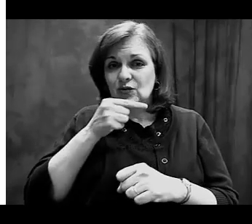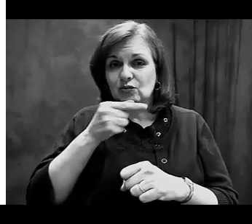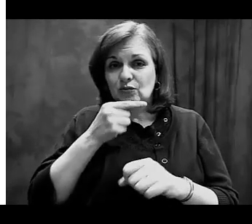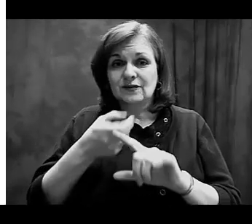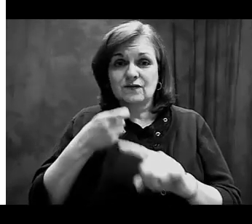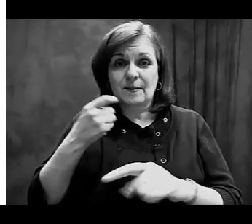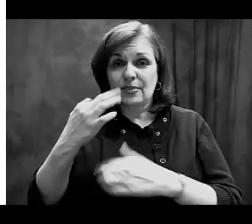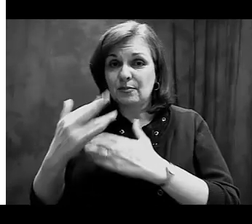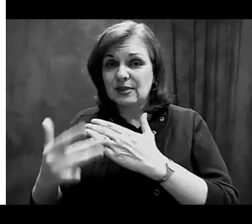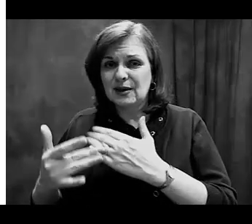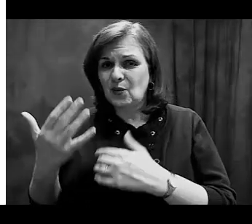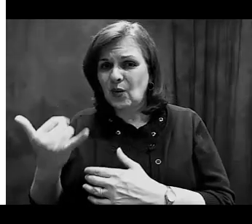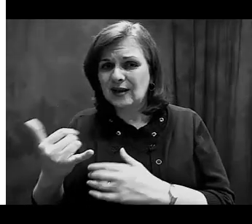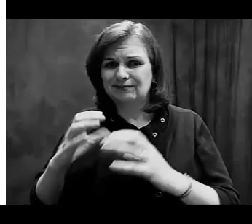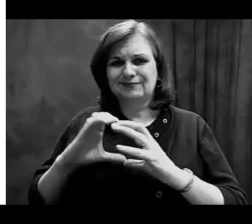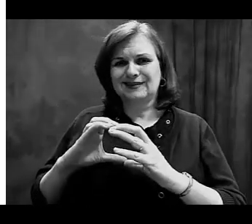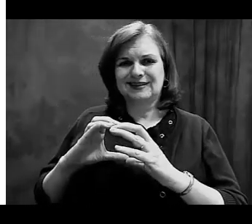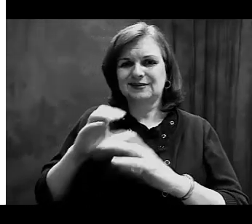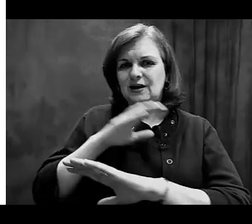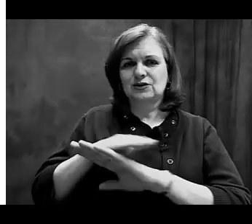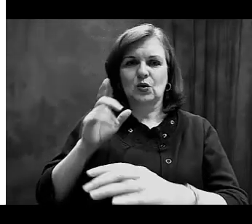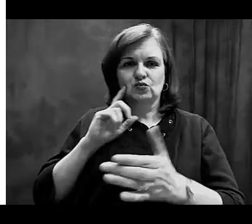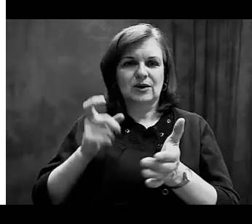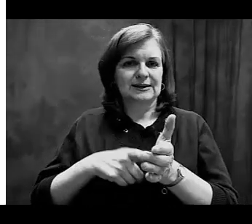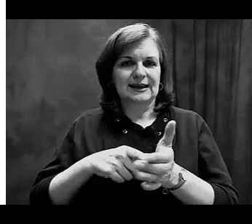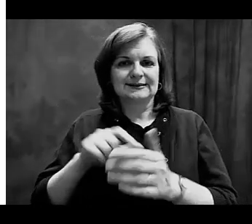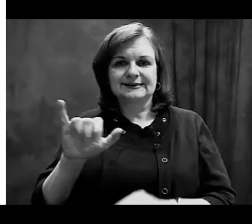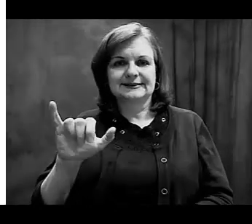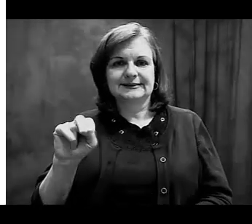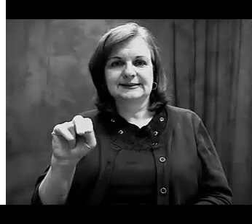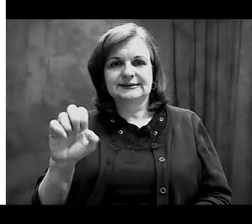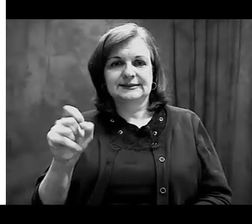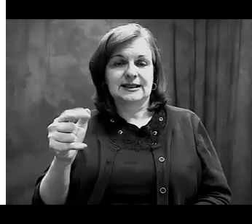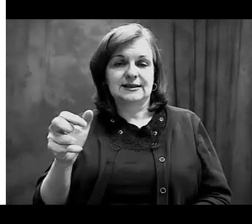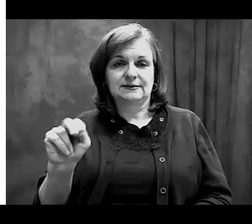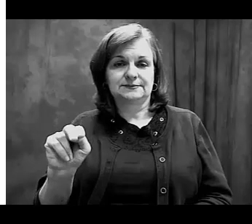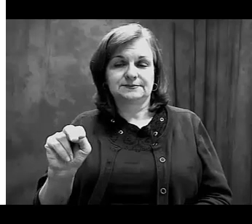because they can't get the glucose out of your bloodstream because they refuse to recognize the insulin --